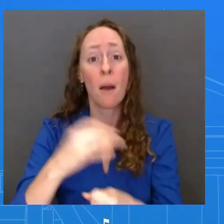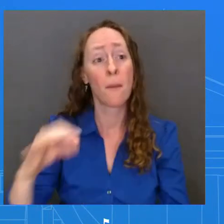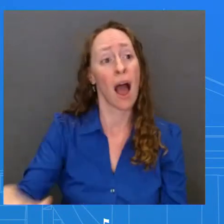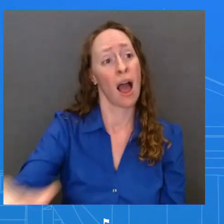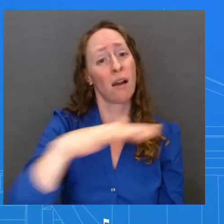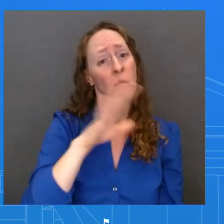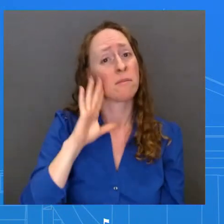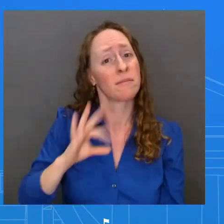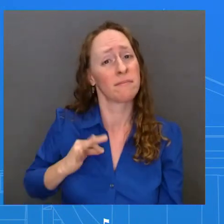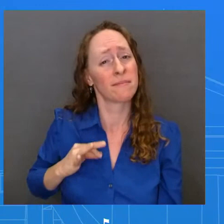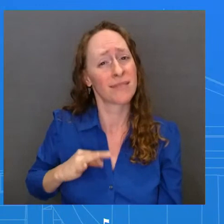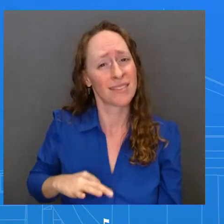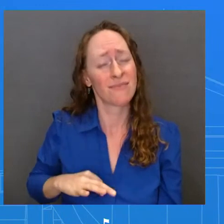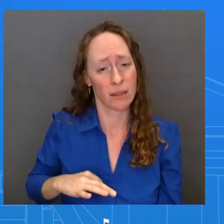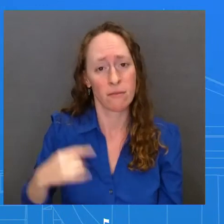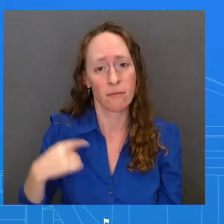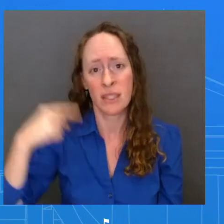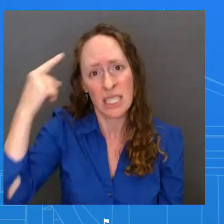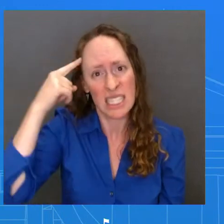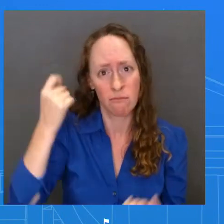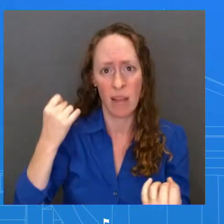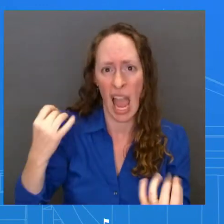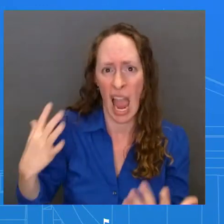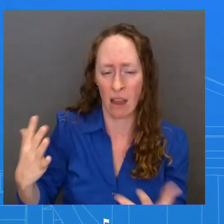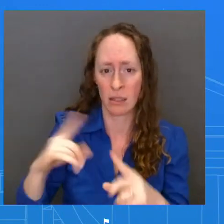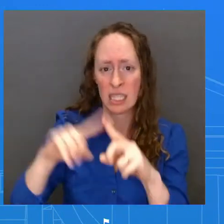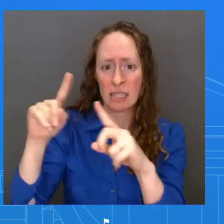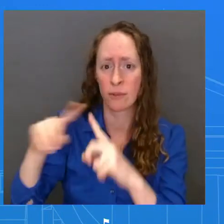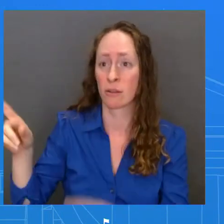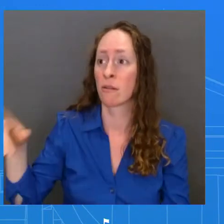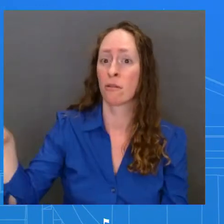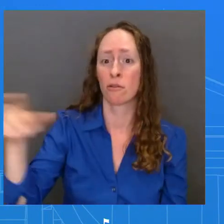from the Pacific Islands to ASEAN to South Asia. So, from our perspective,